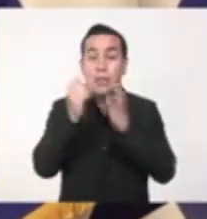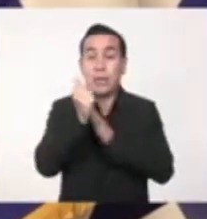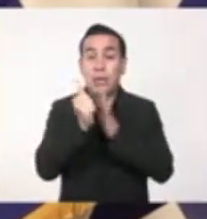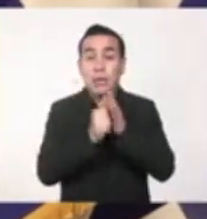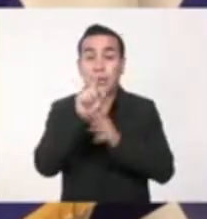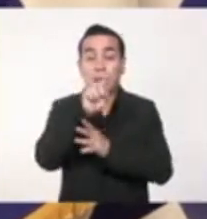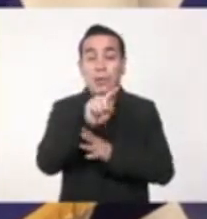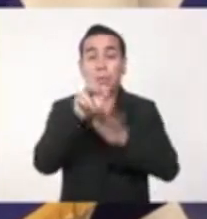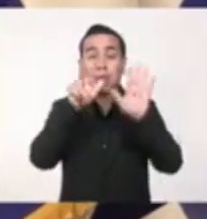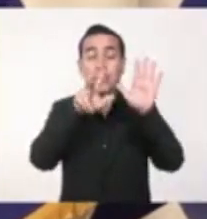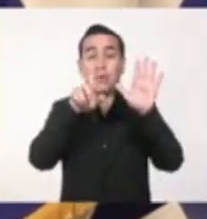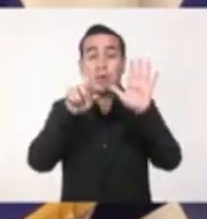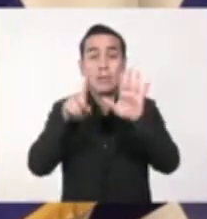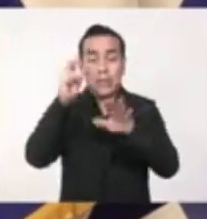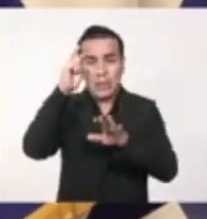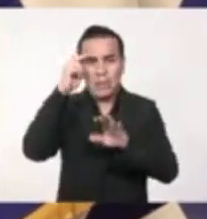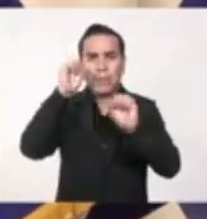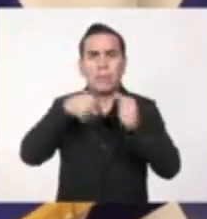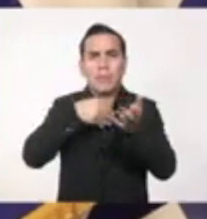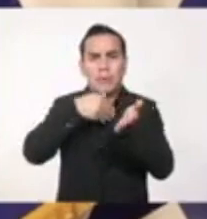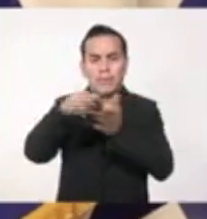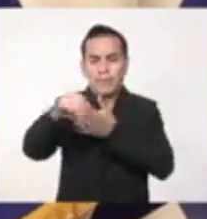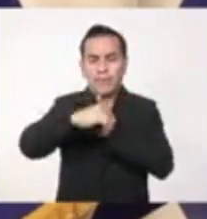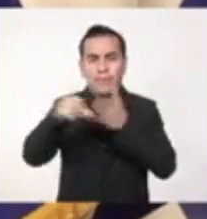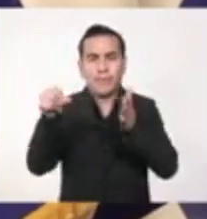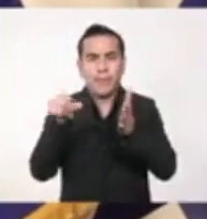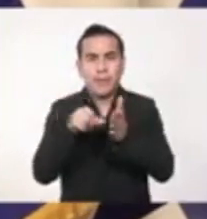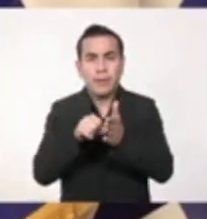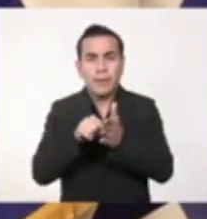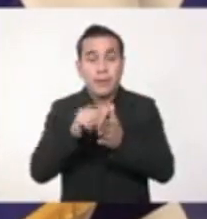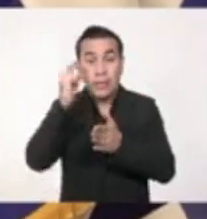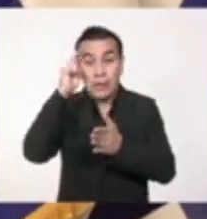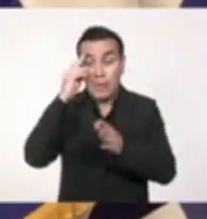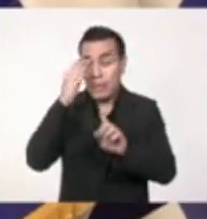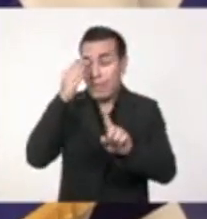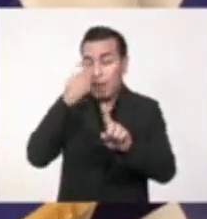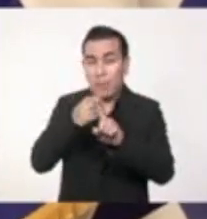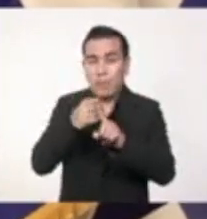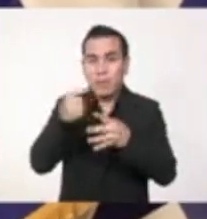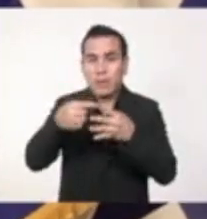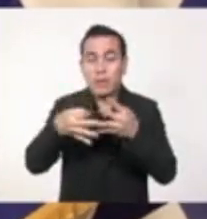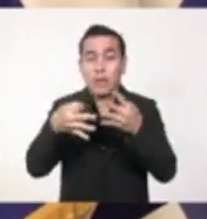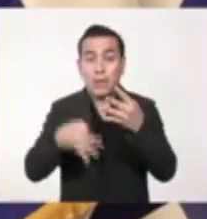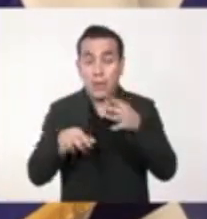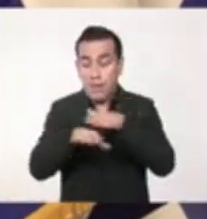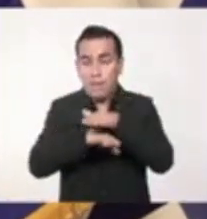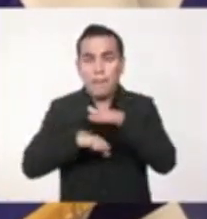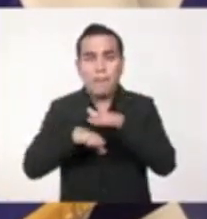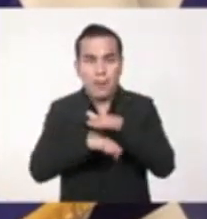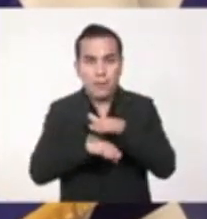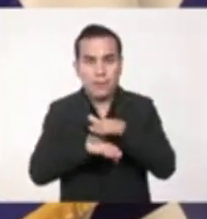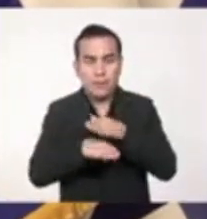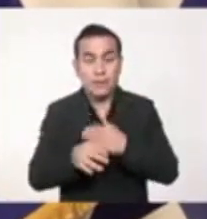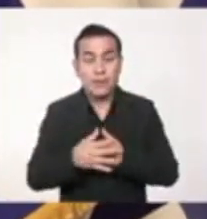be removed by the Legislative Assembly, for reasons specific previously established by law. So much